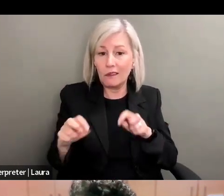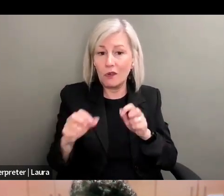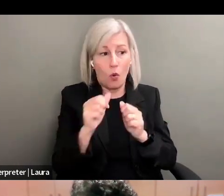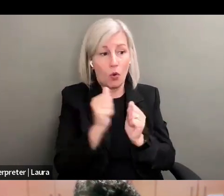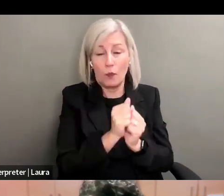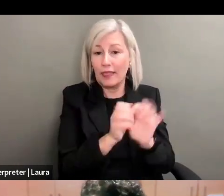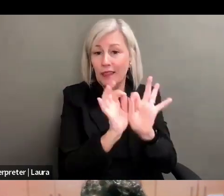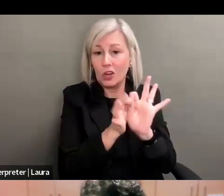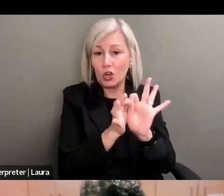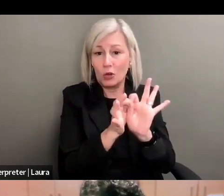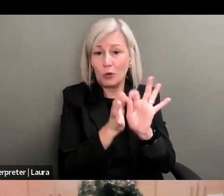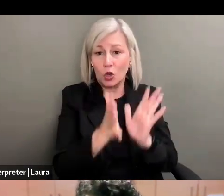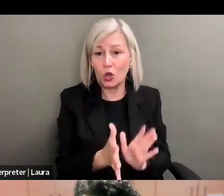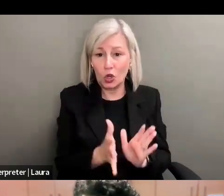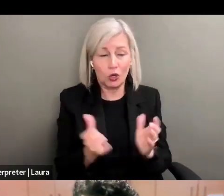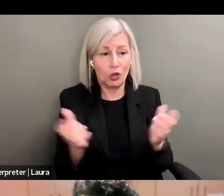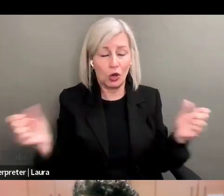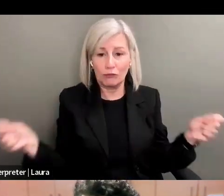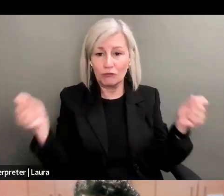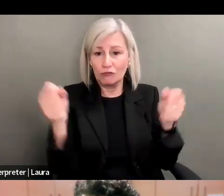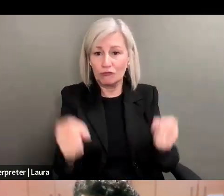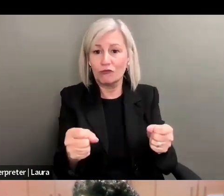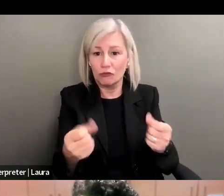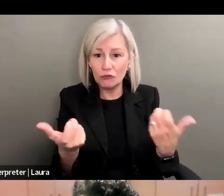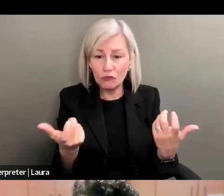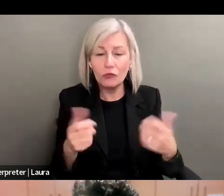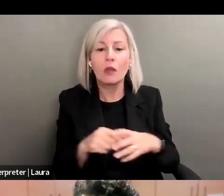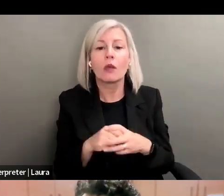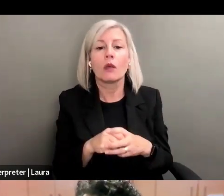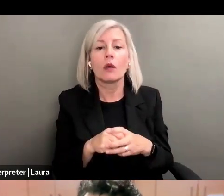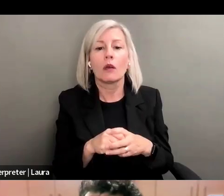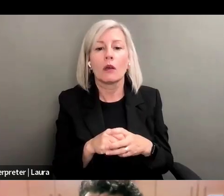interpreter, and they can focus on some of those things that are still